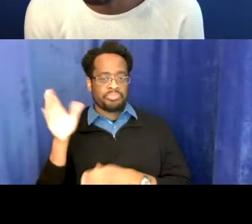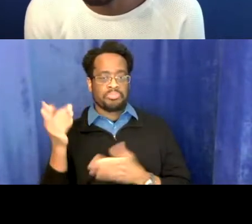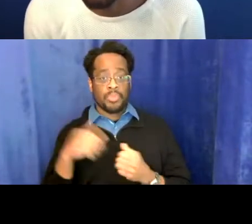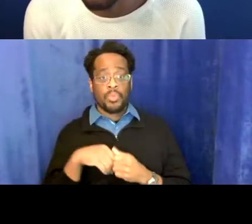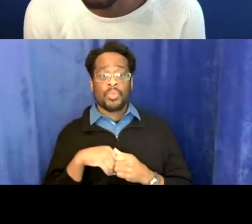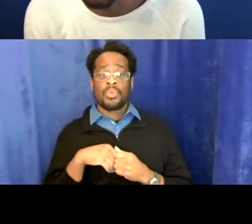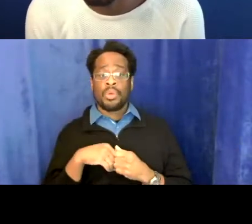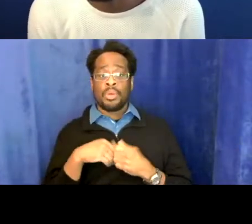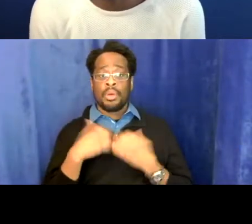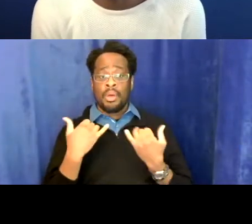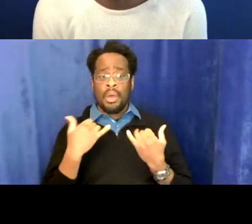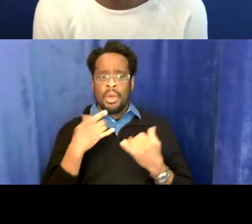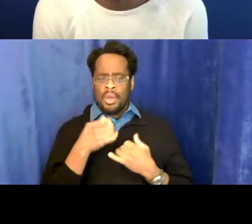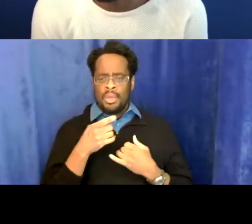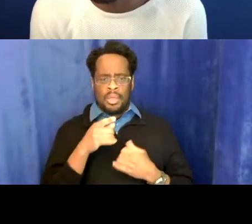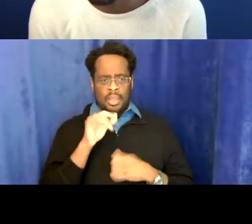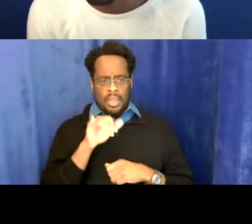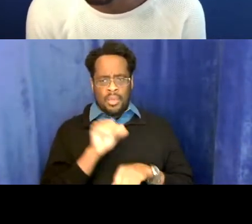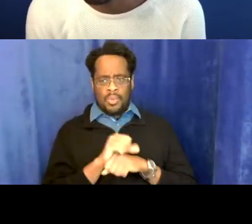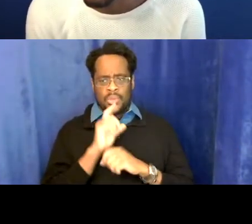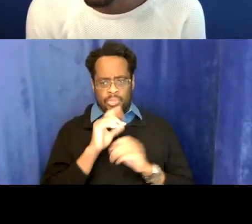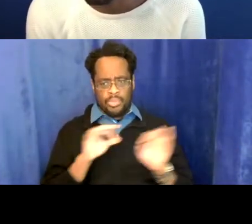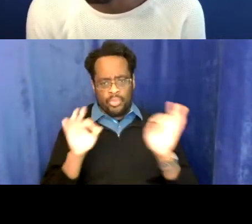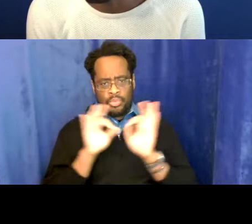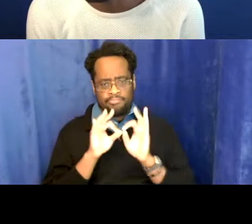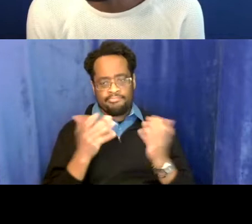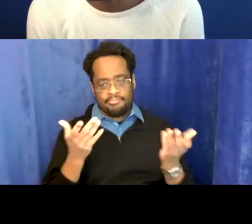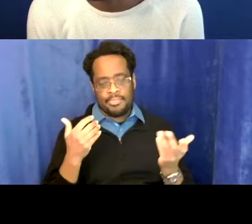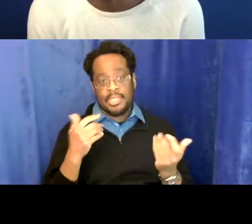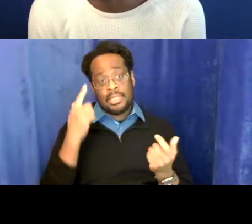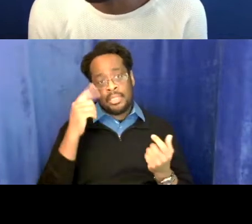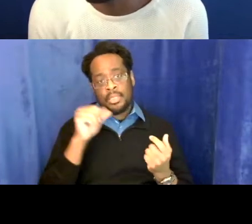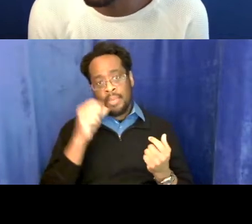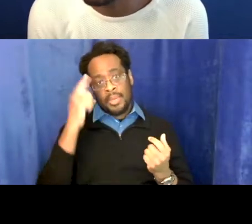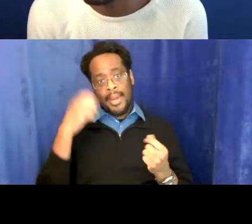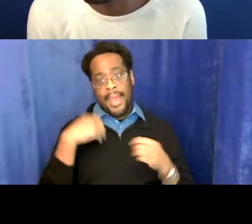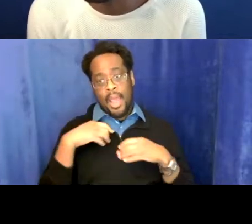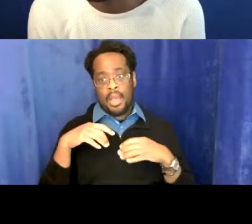Press. They helped produce this film now this work is really important uh